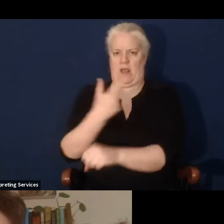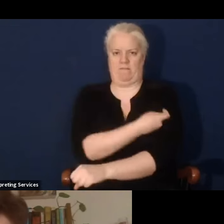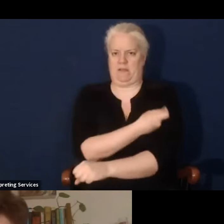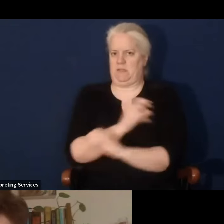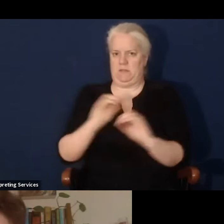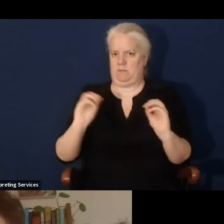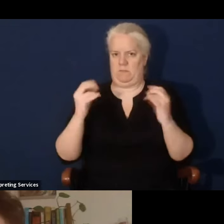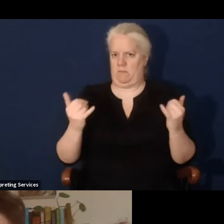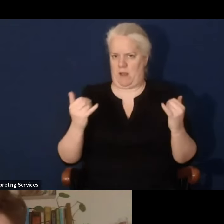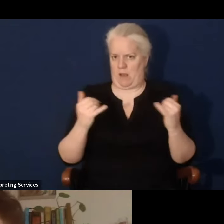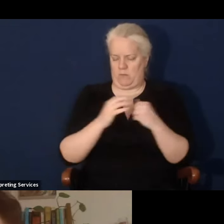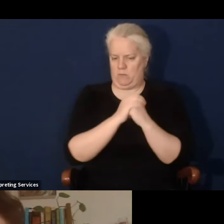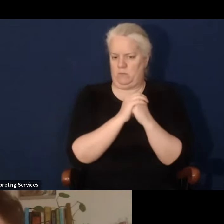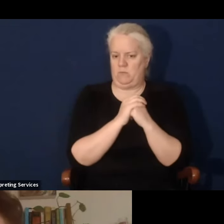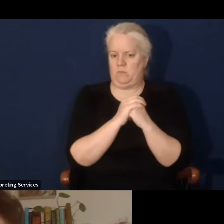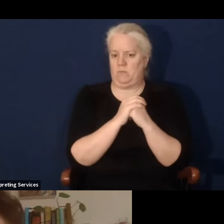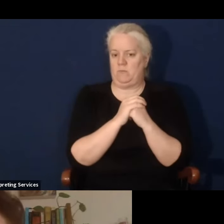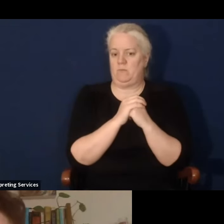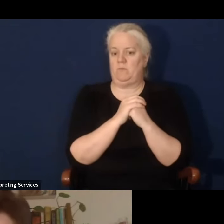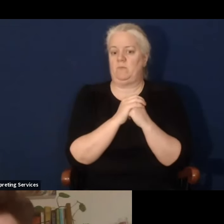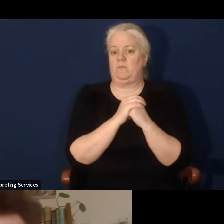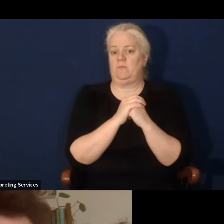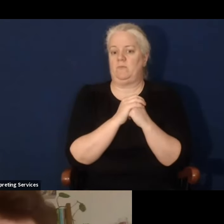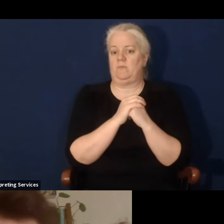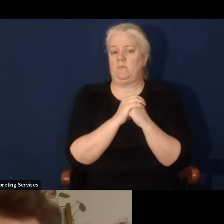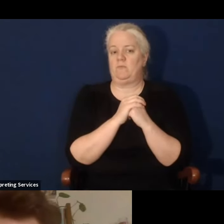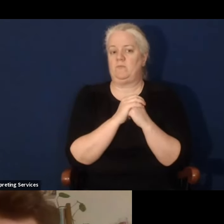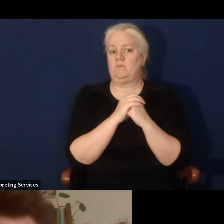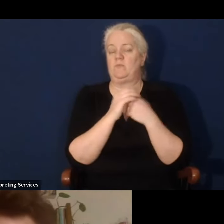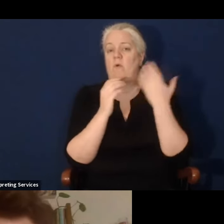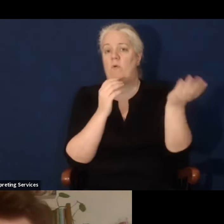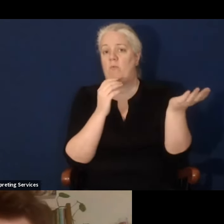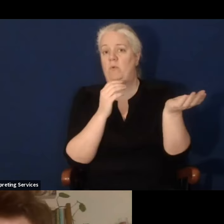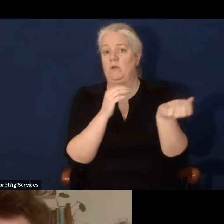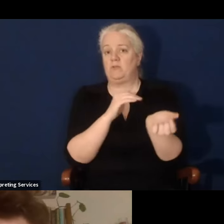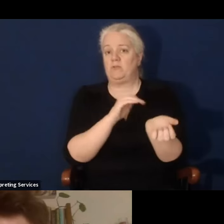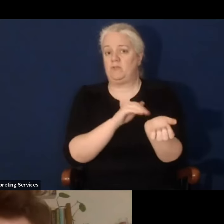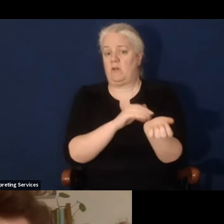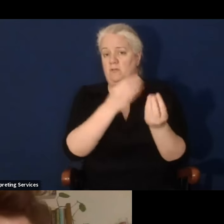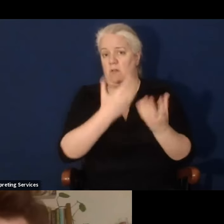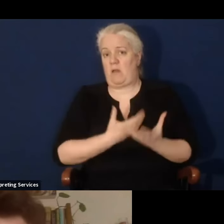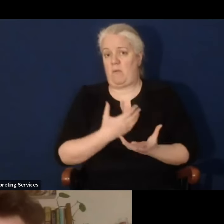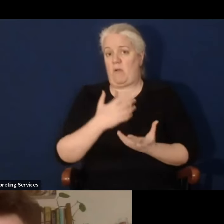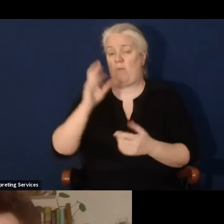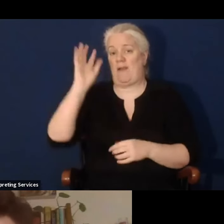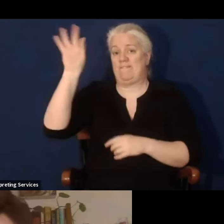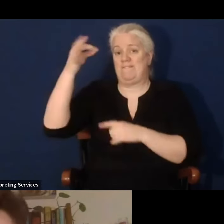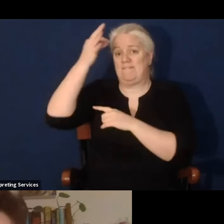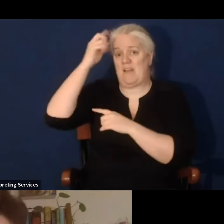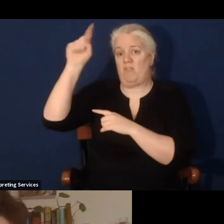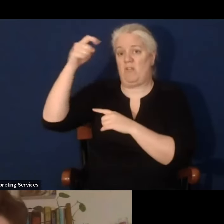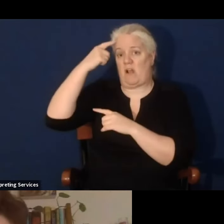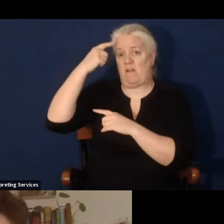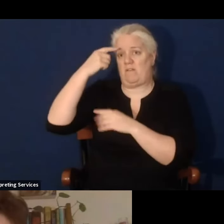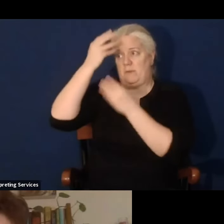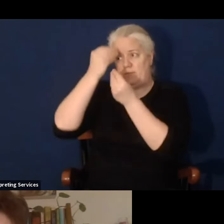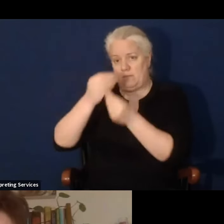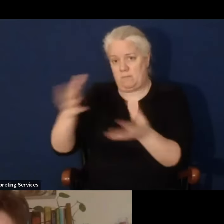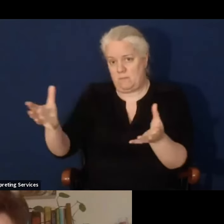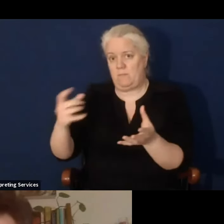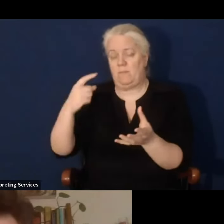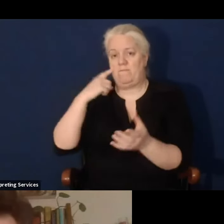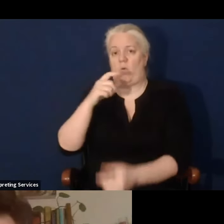Right.